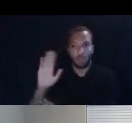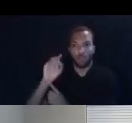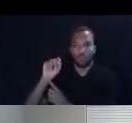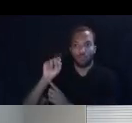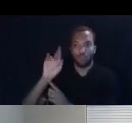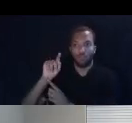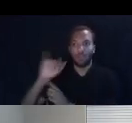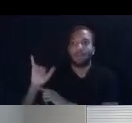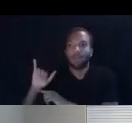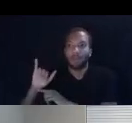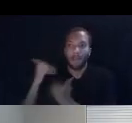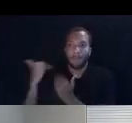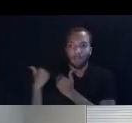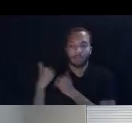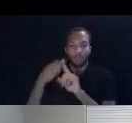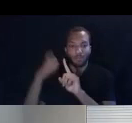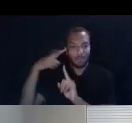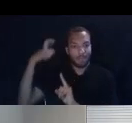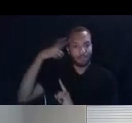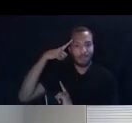and supporting land back initiatives to Native communities.